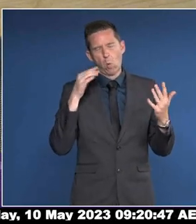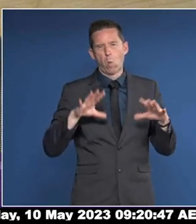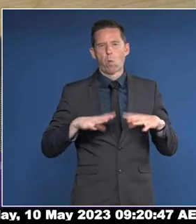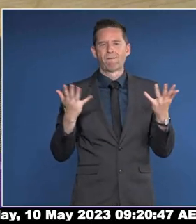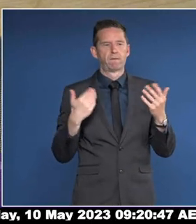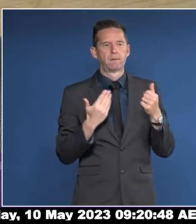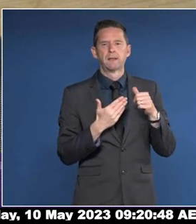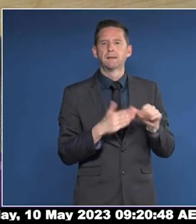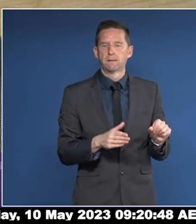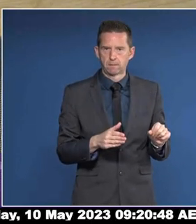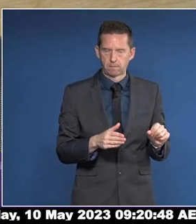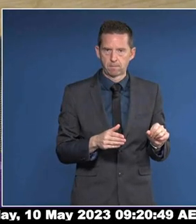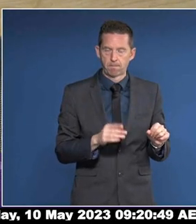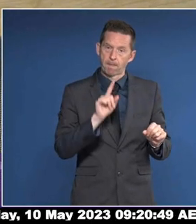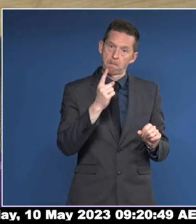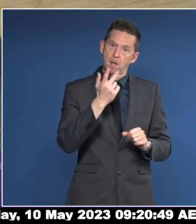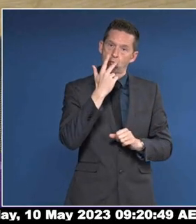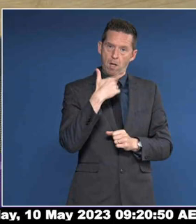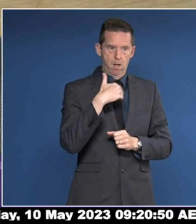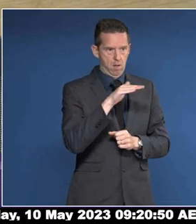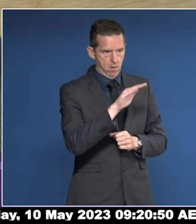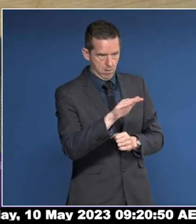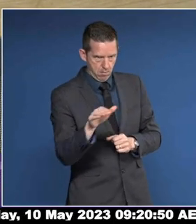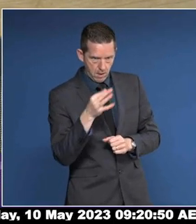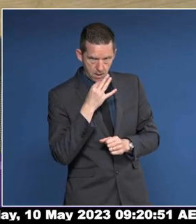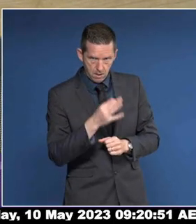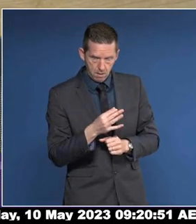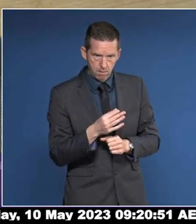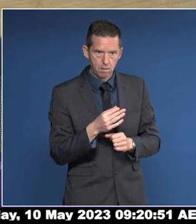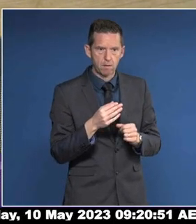But if I ask people in the room, with the exception of mathematicians and those with a